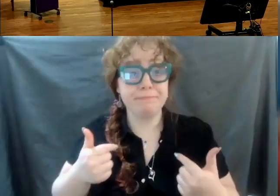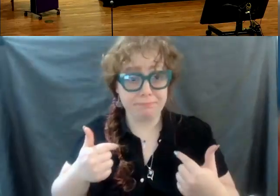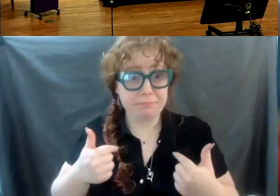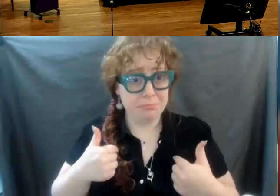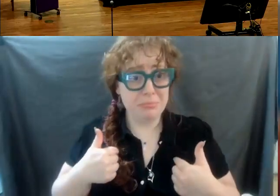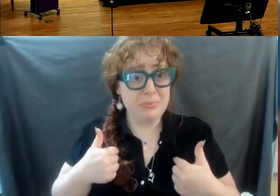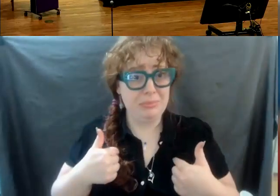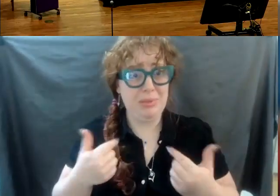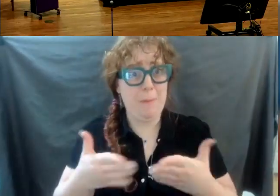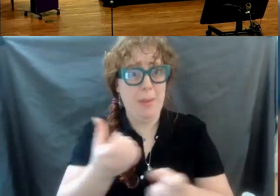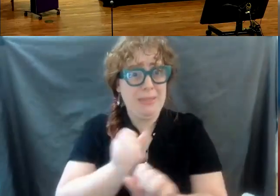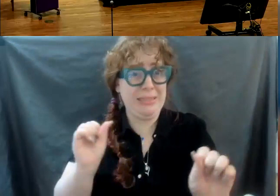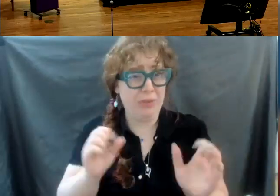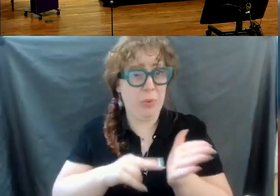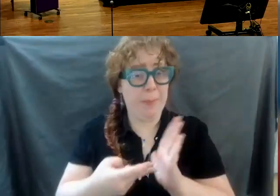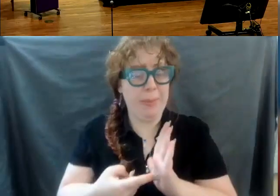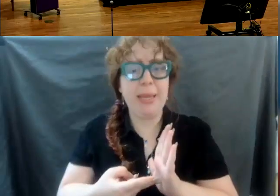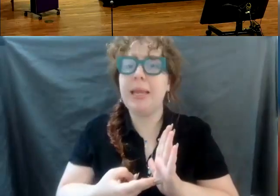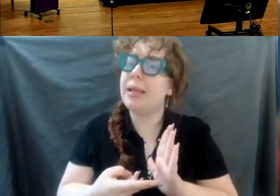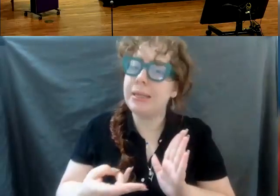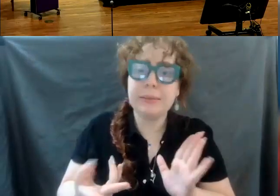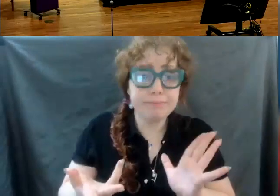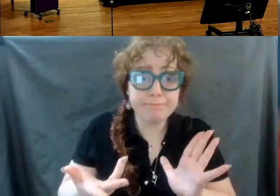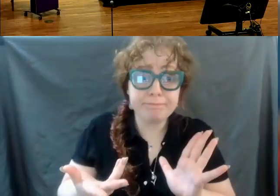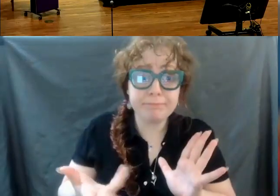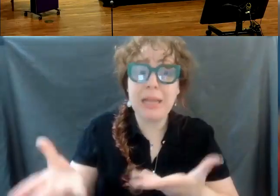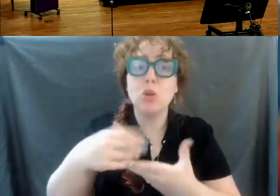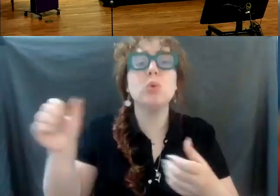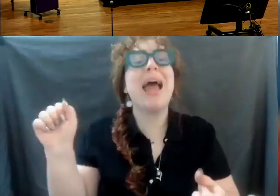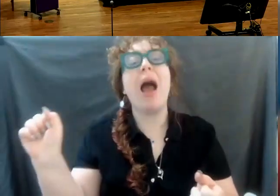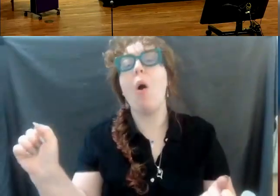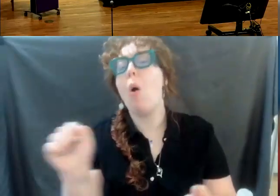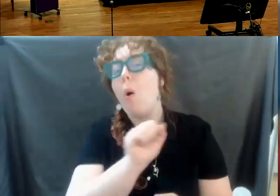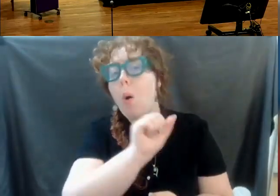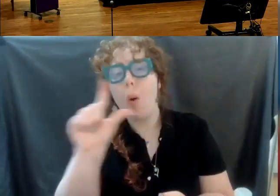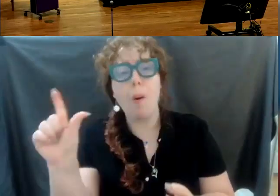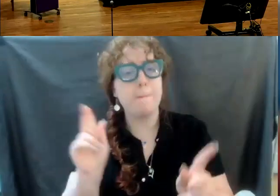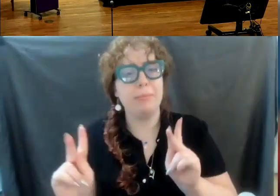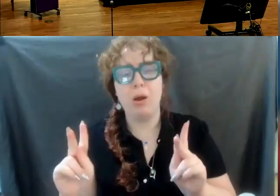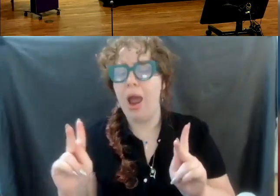is that it is inclusive of everyone because and I think that this will come up